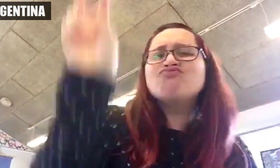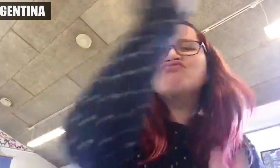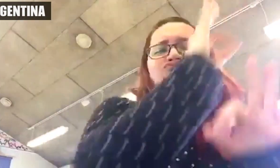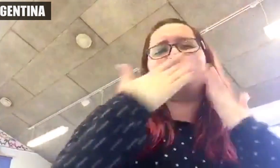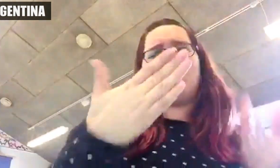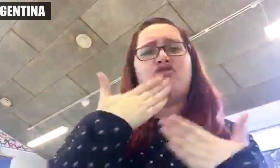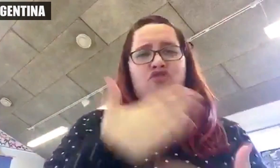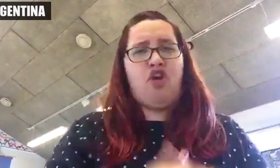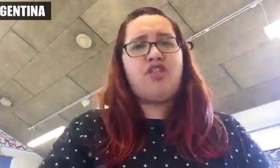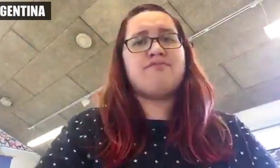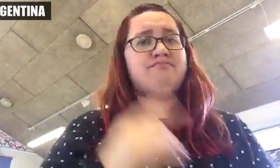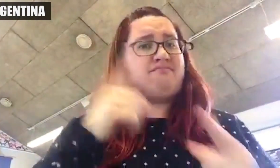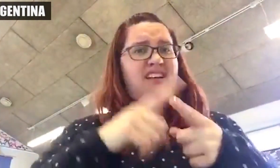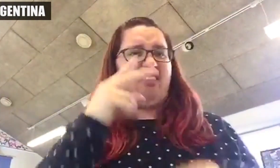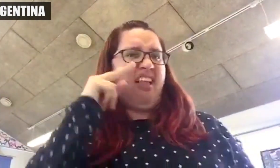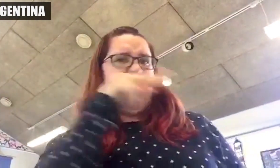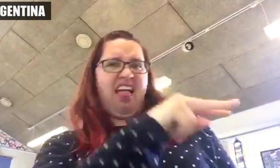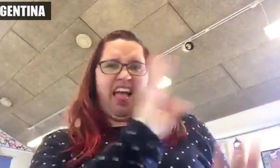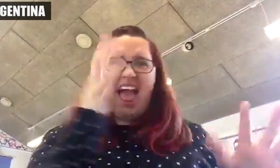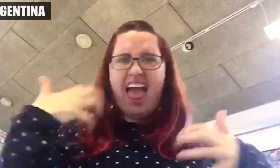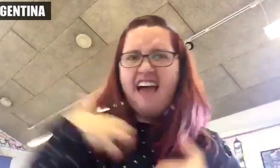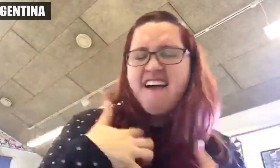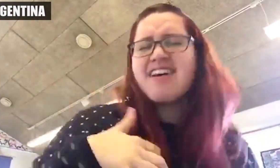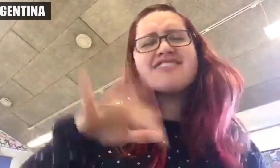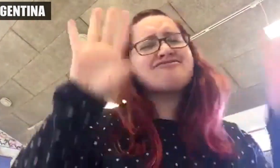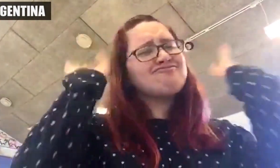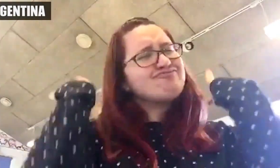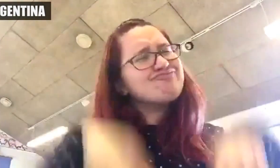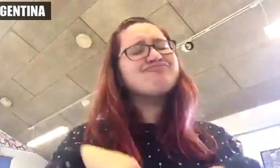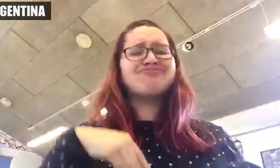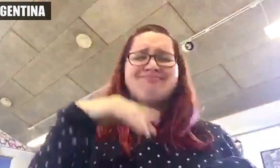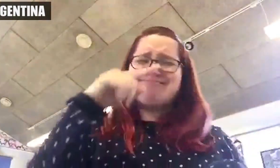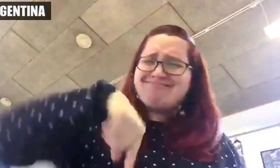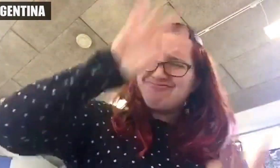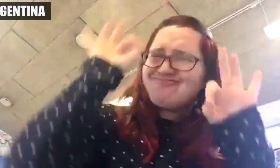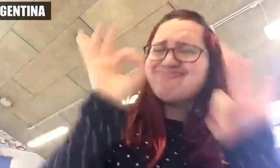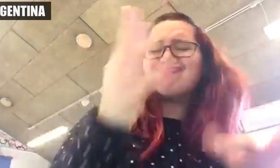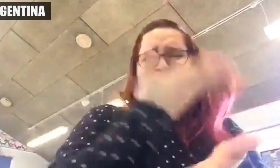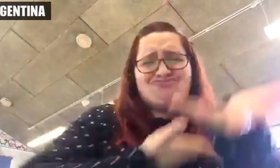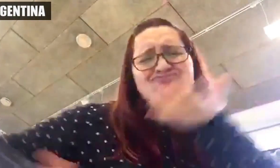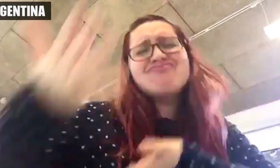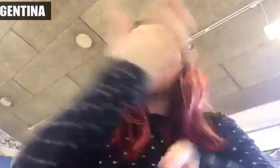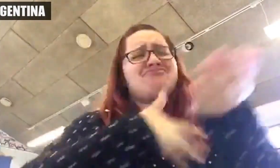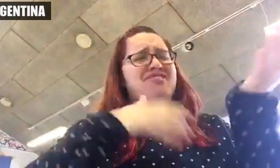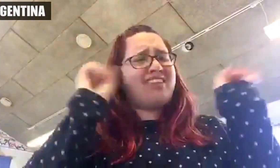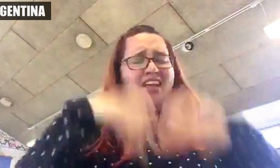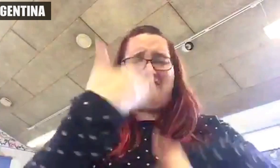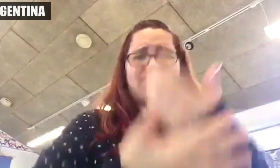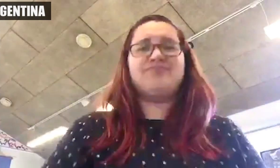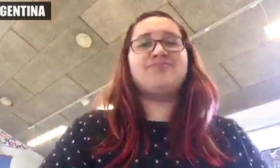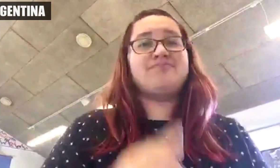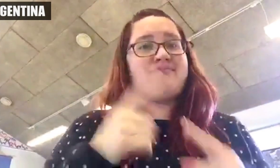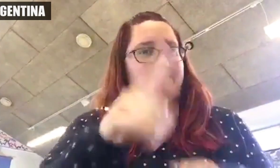Be open to new things and enjoy yourselves.